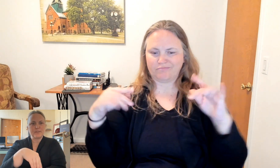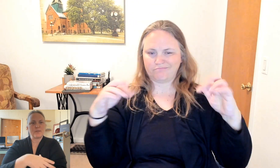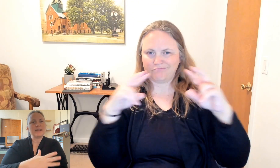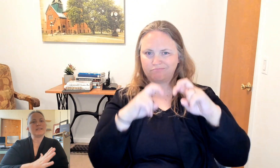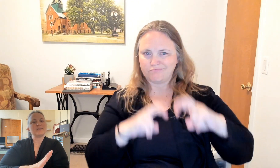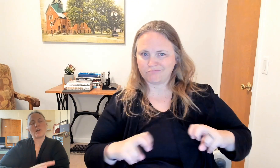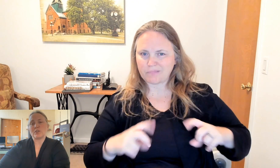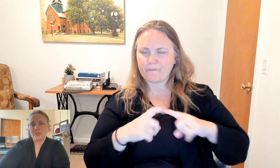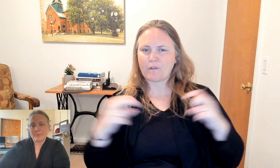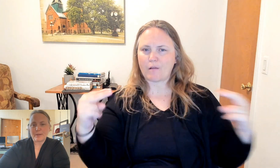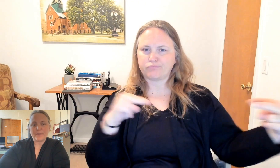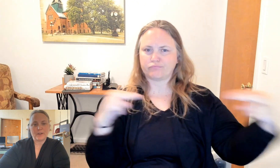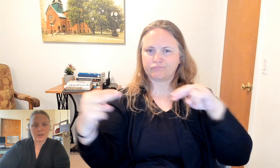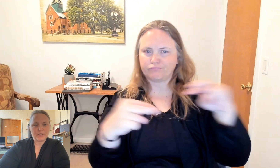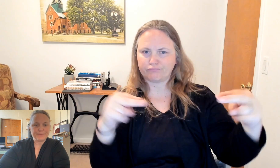So that's scholarship of integration.